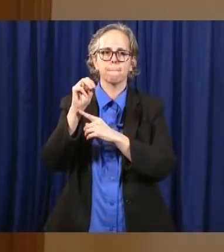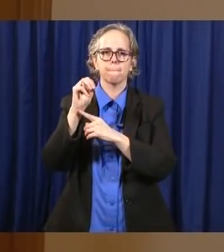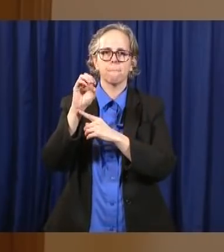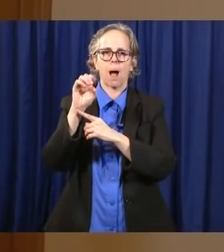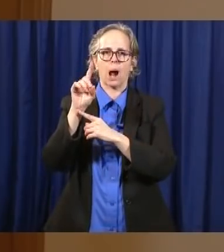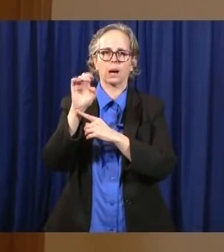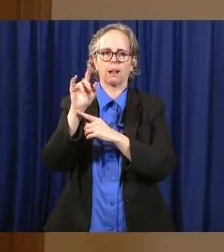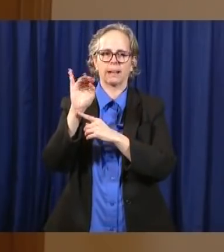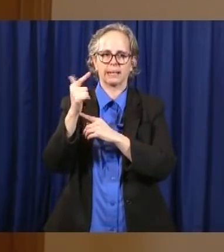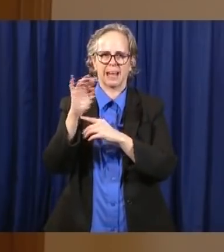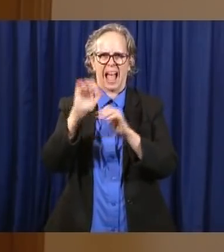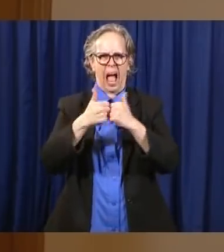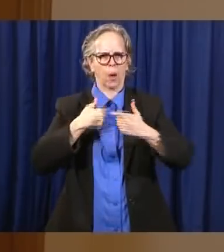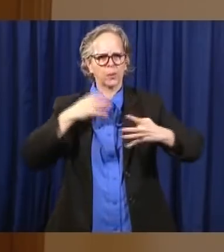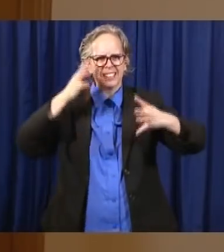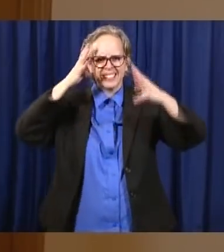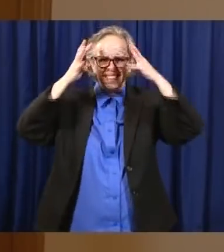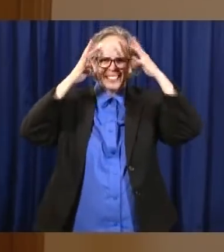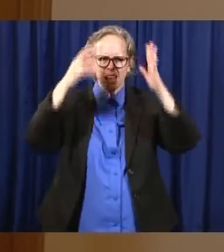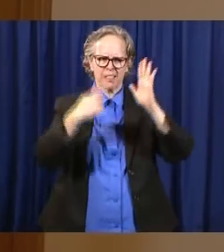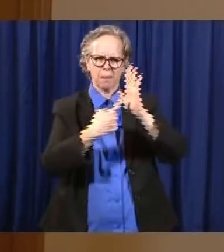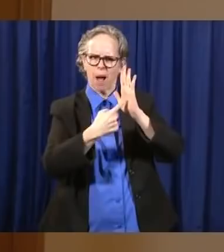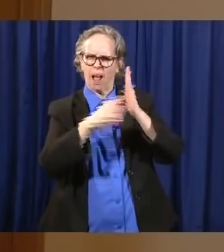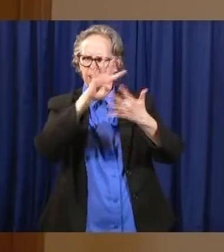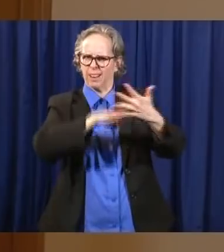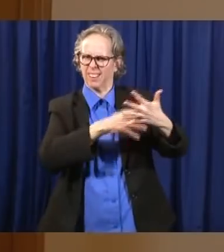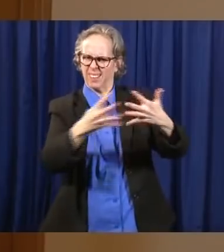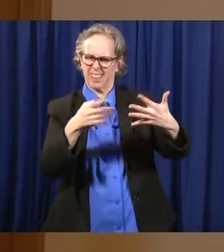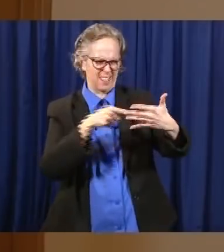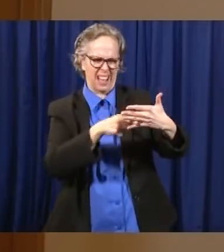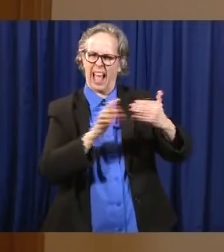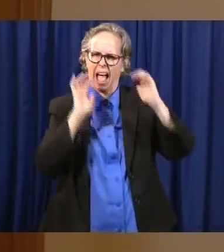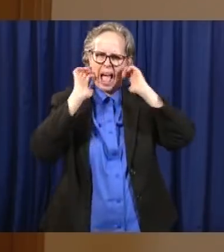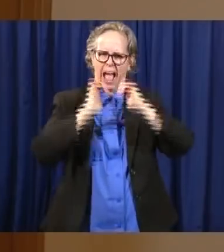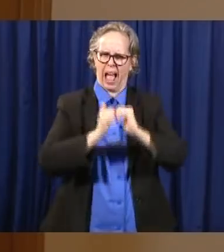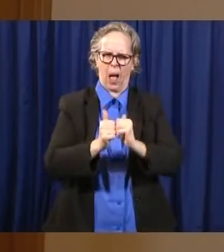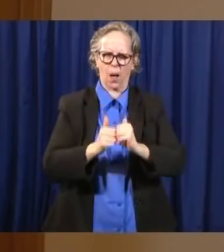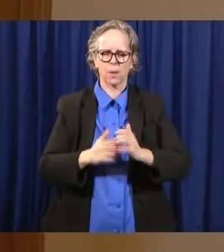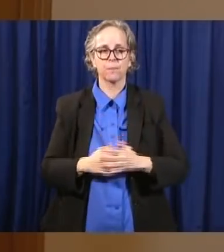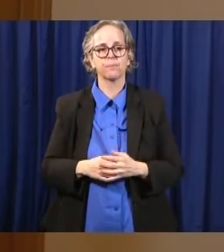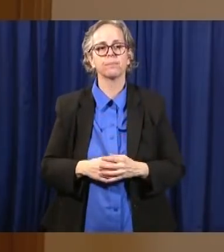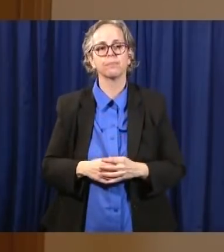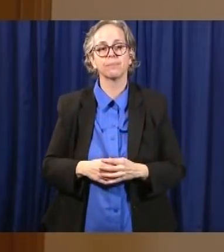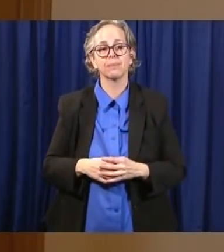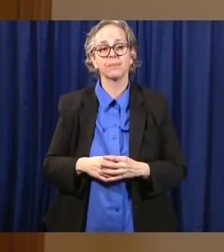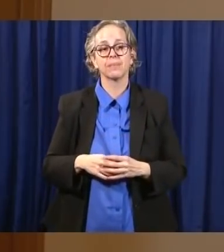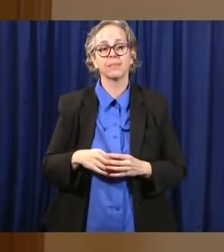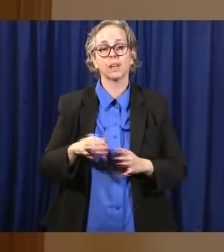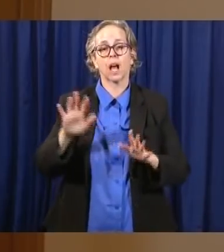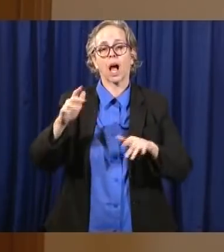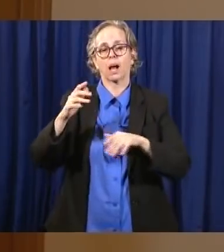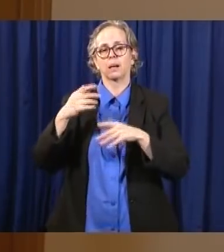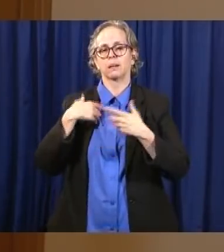THAT'S A VERY IMPORTANT NUMBER FOR US. I WANT TO TAKE A MOMENT TO TALK ABOUT MODELING, AND TAKE US